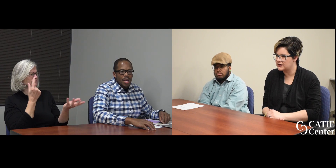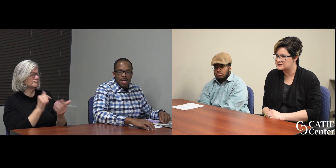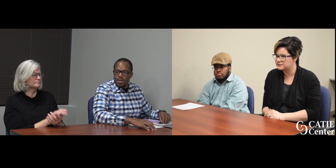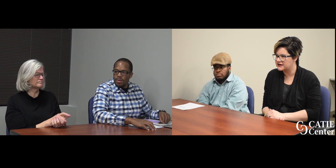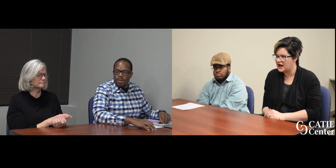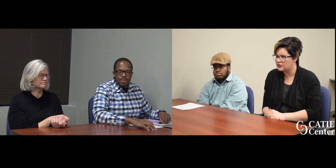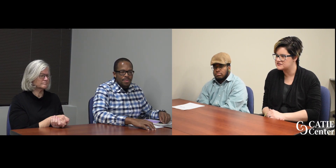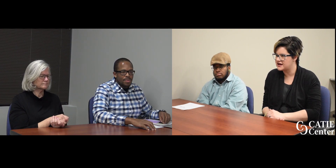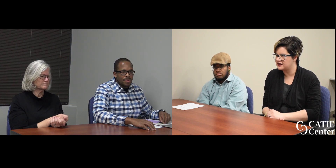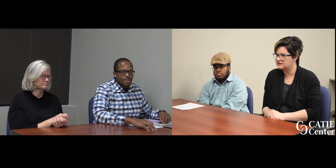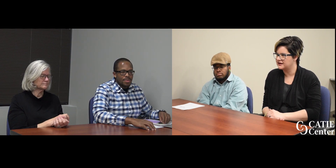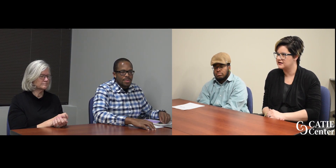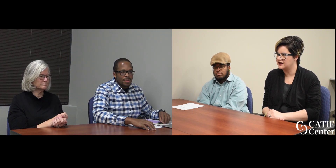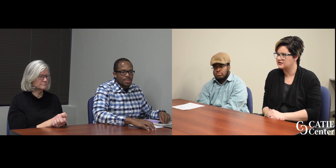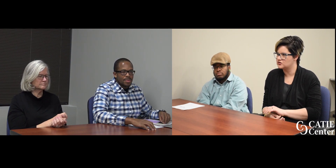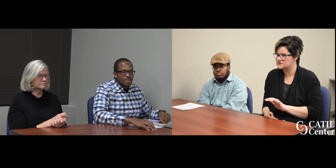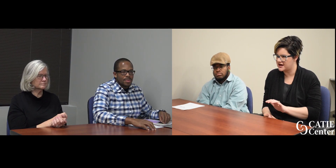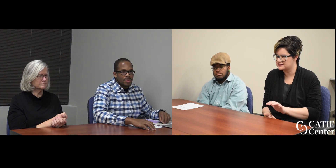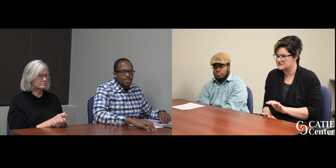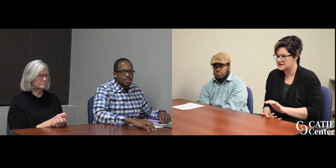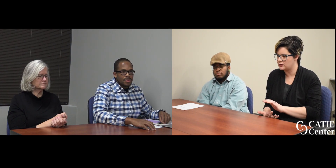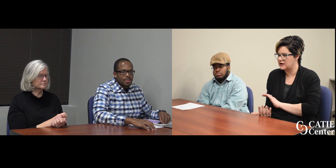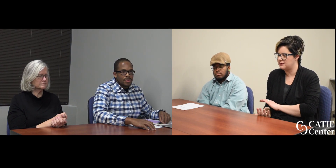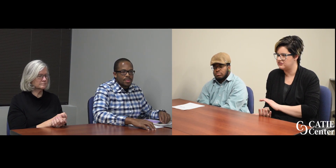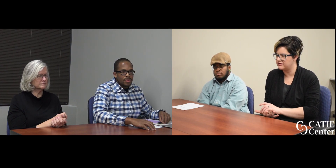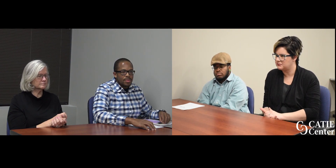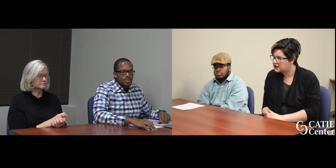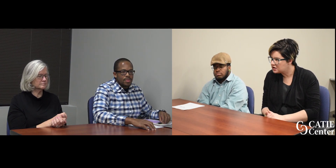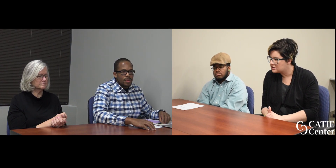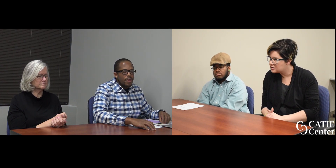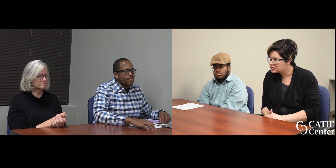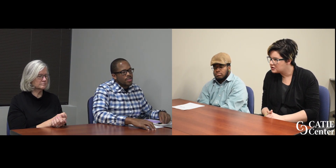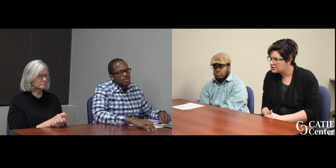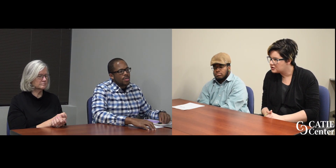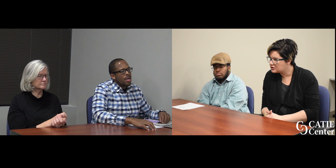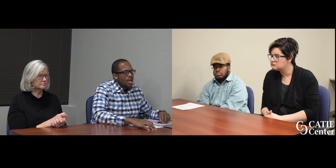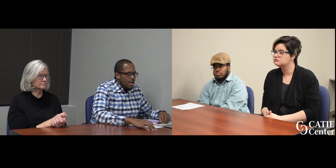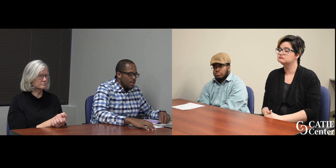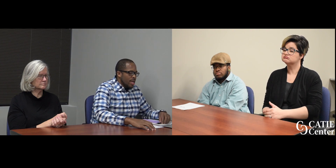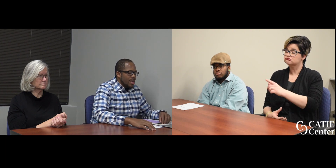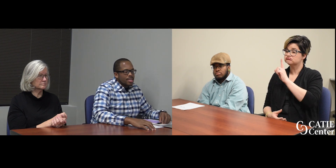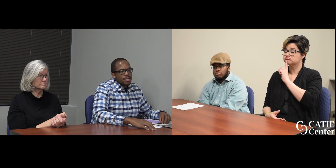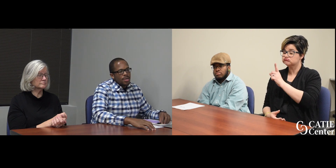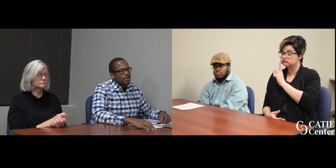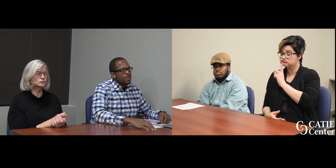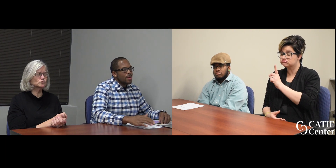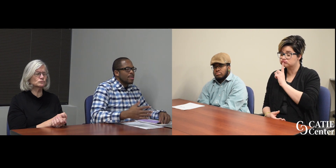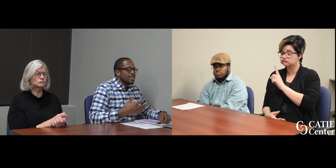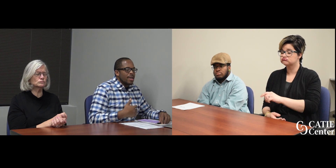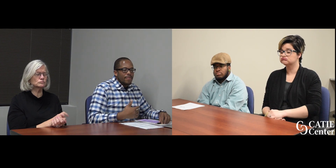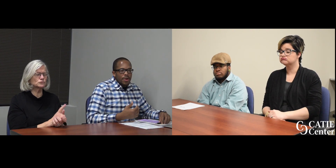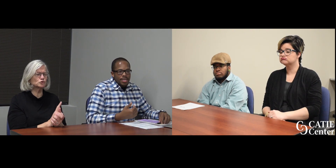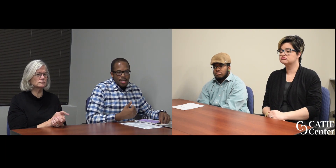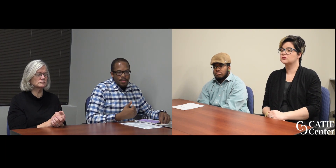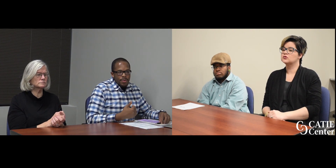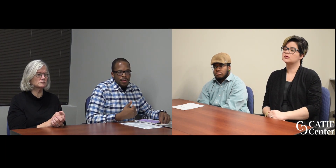explain how does that, getting those taxes, how would that benefit me? For sure, okay so, say for example.